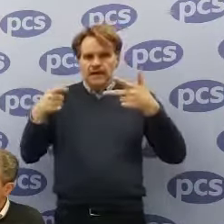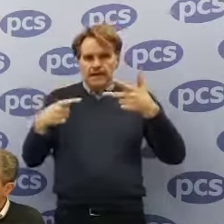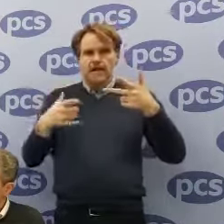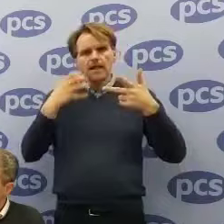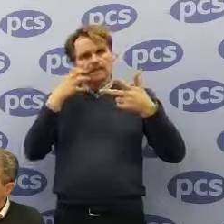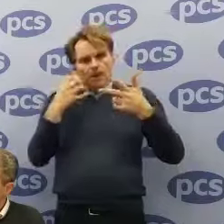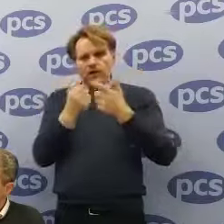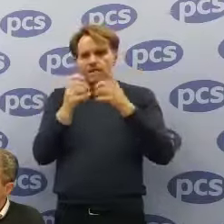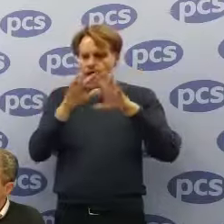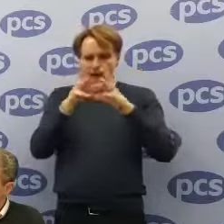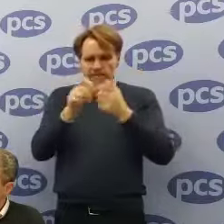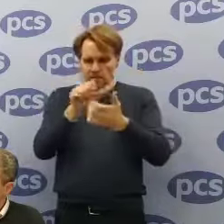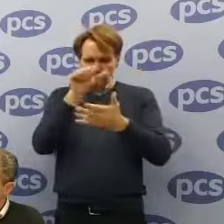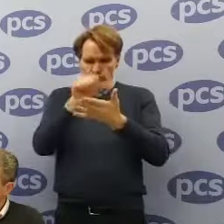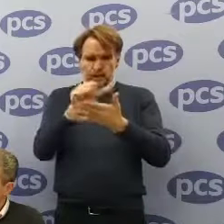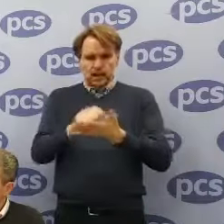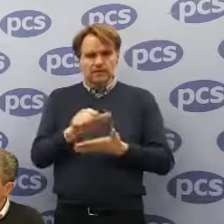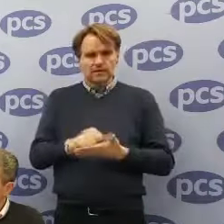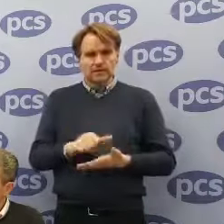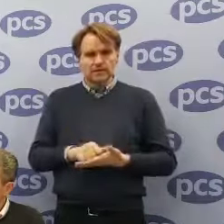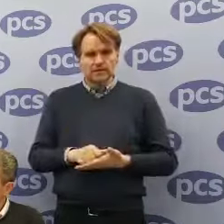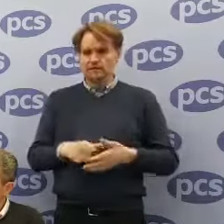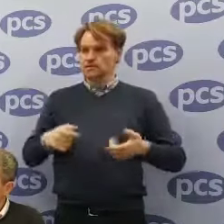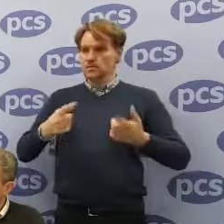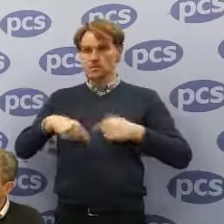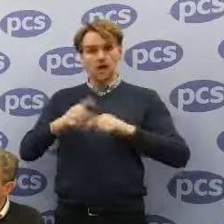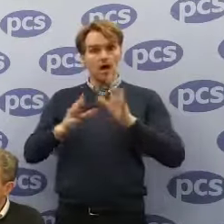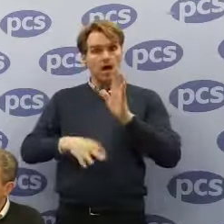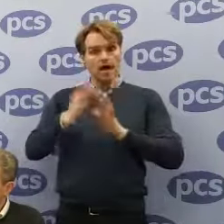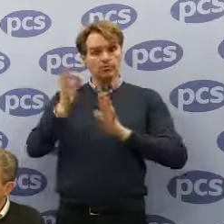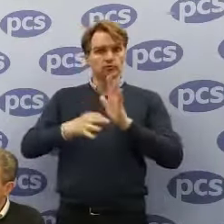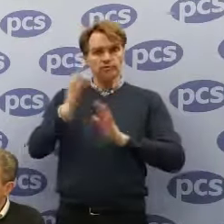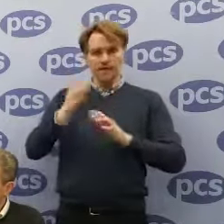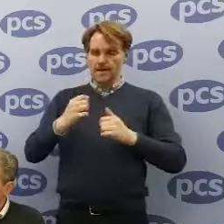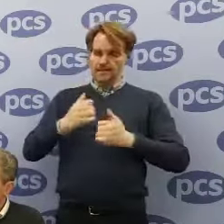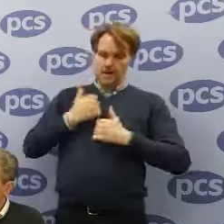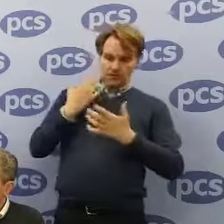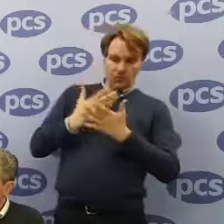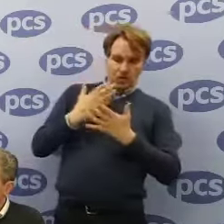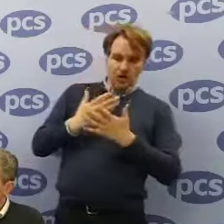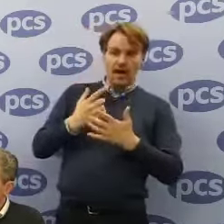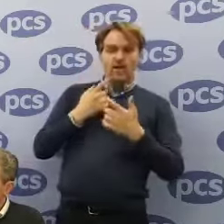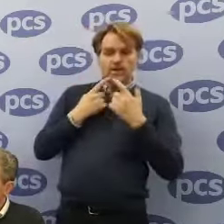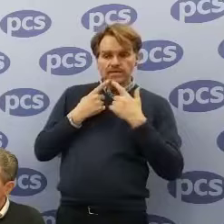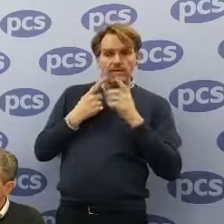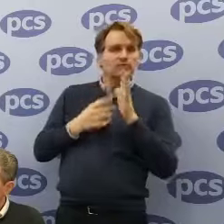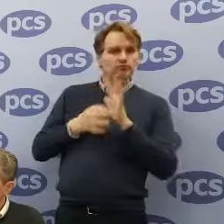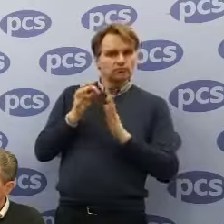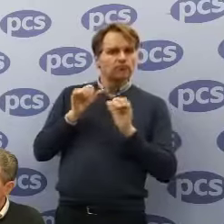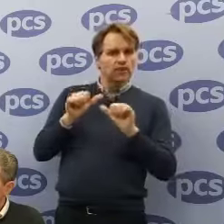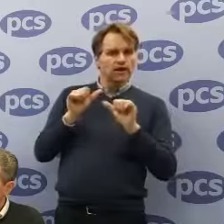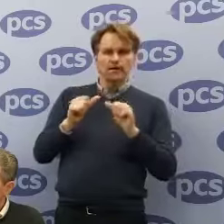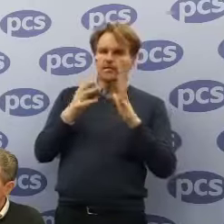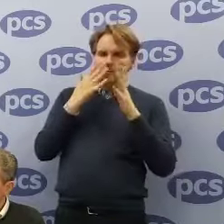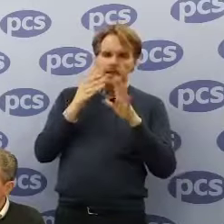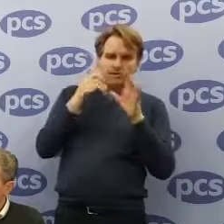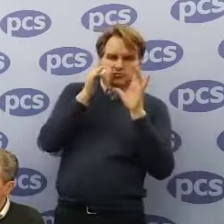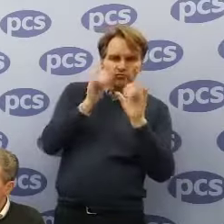ballot we've made great strides in improving the accuracy of our data but it could always be better so you do need to check that the ballot paper is